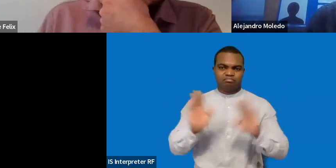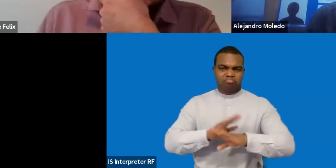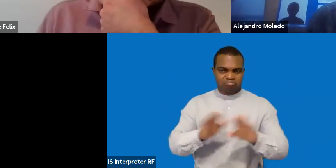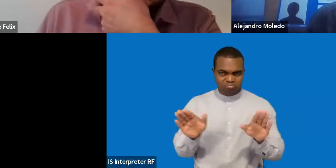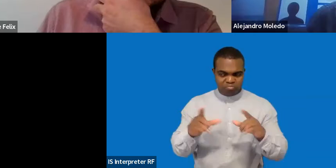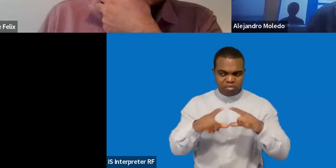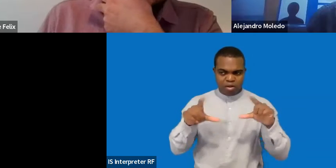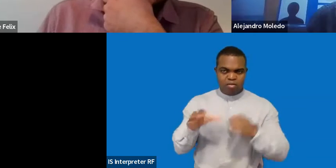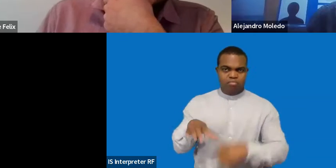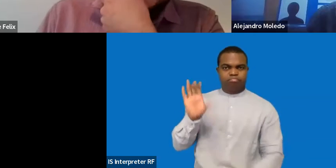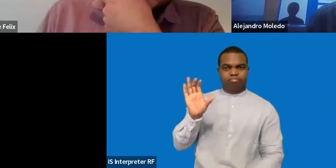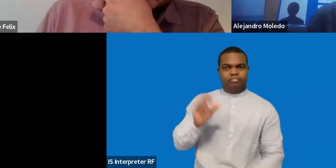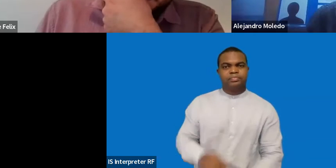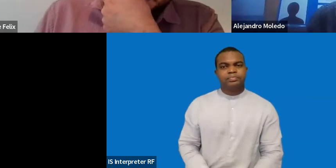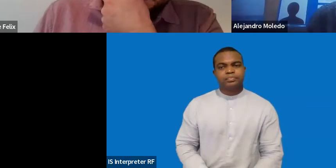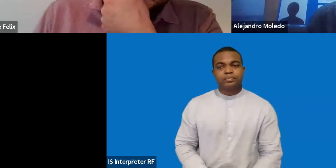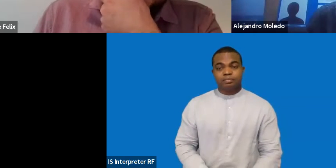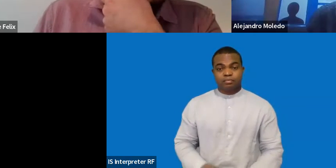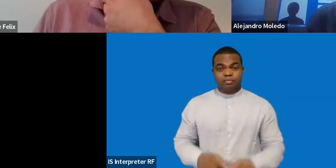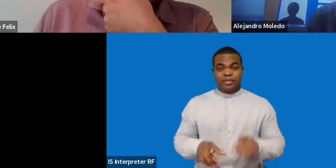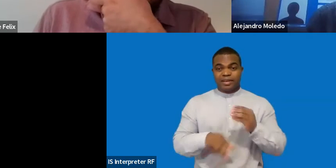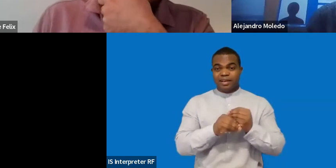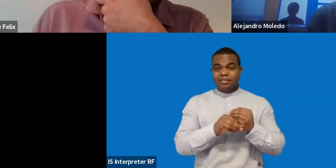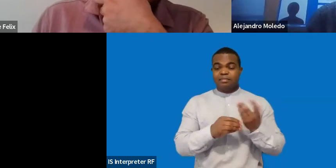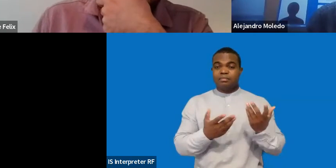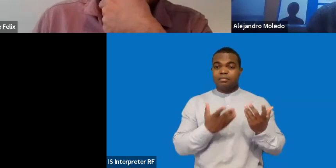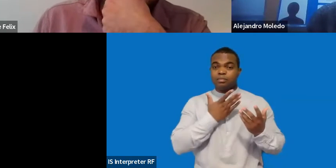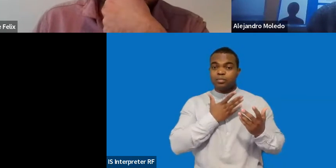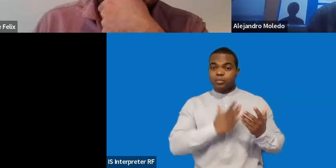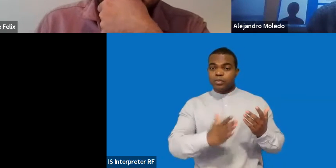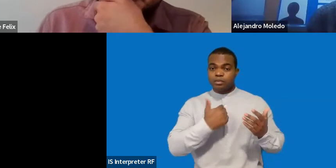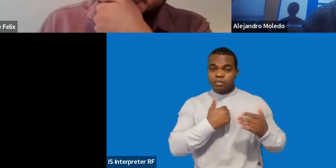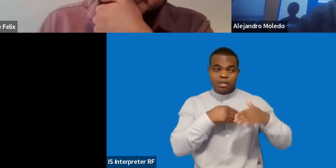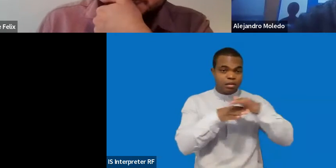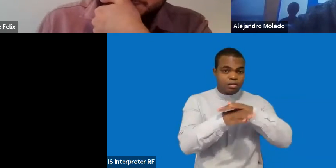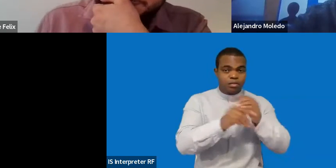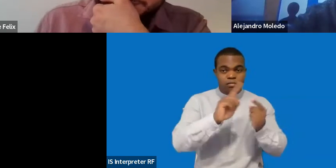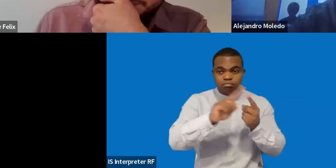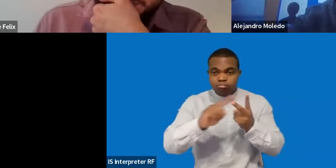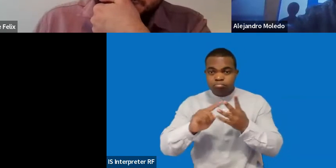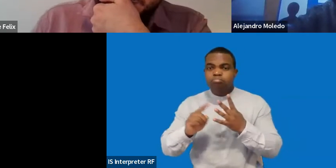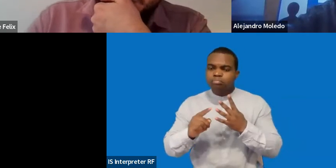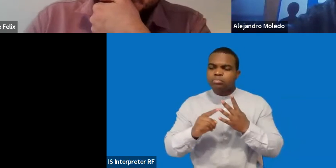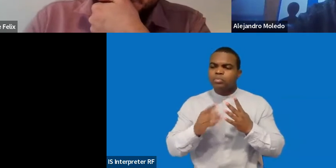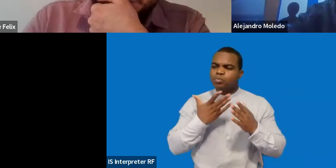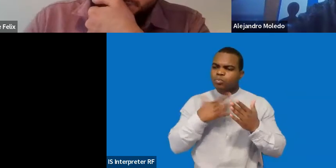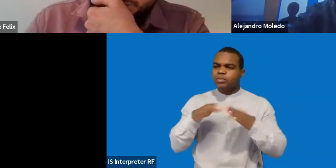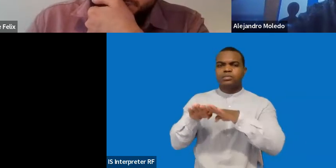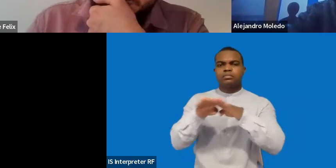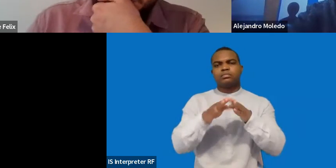Particularly, we are thinking of assistance when traveling. Next slide, please.